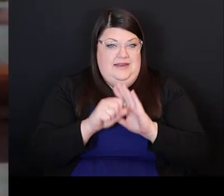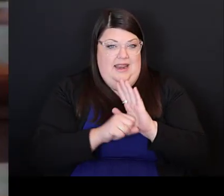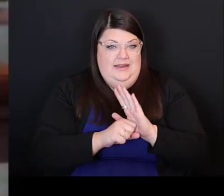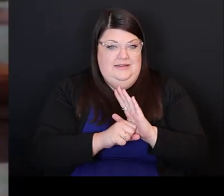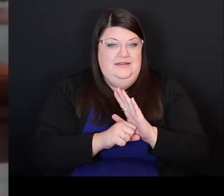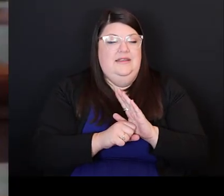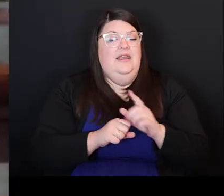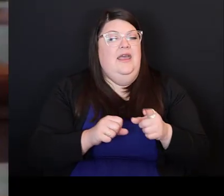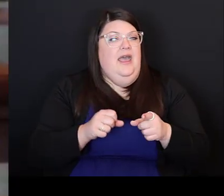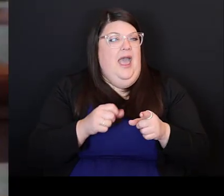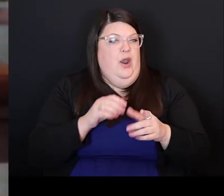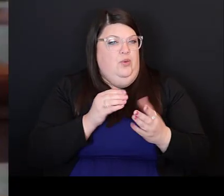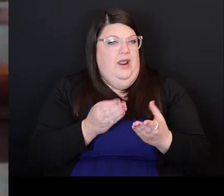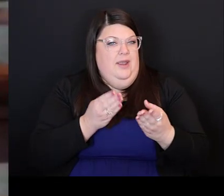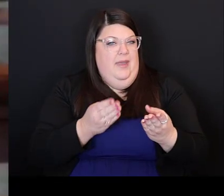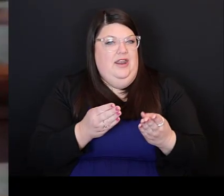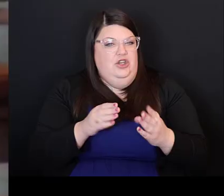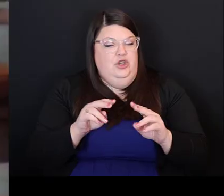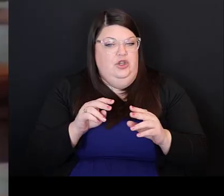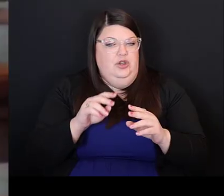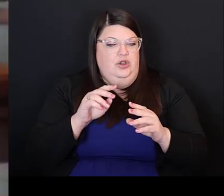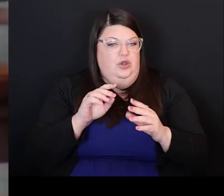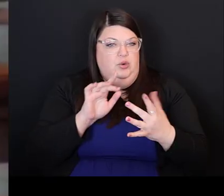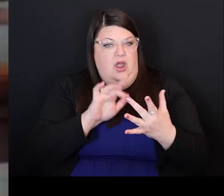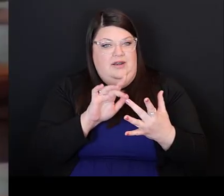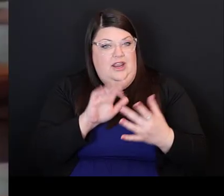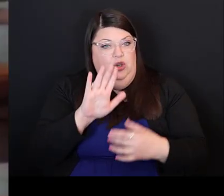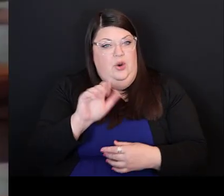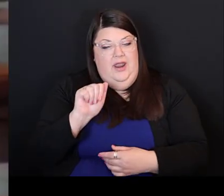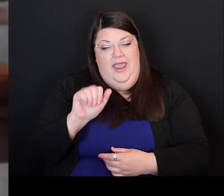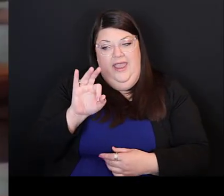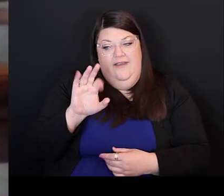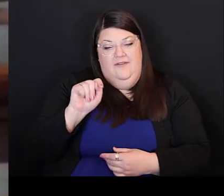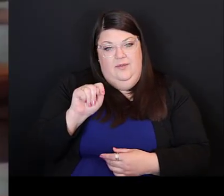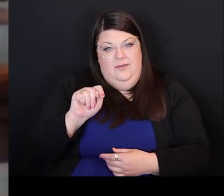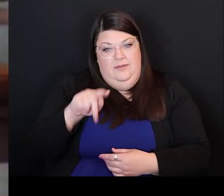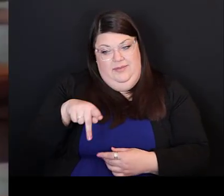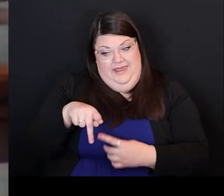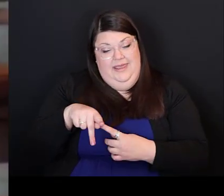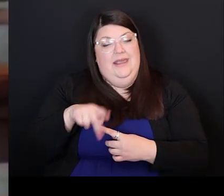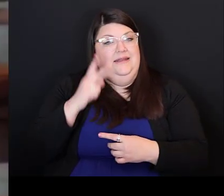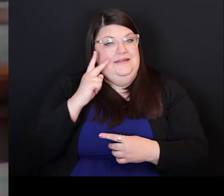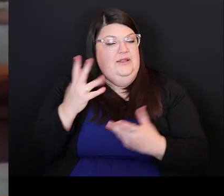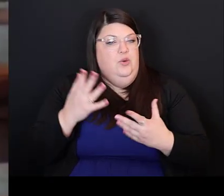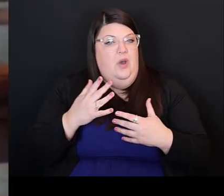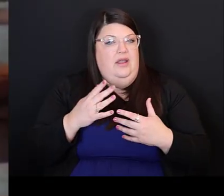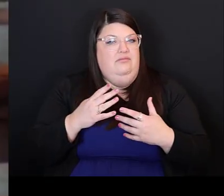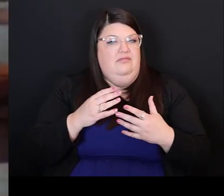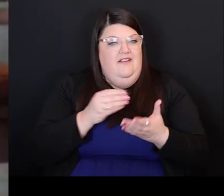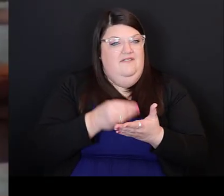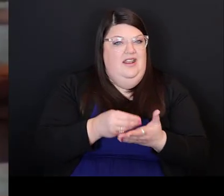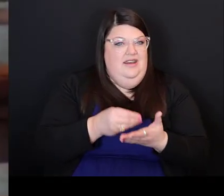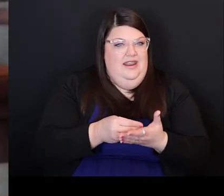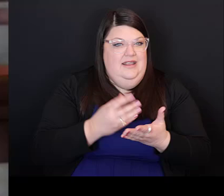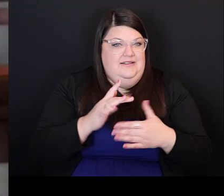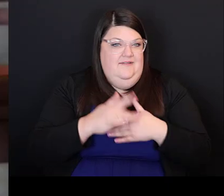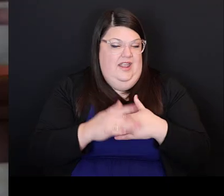so I recommend that you reach out to your AFP and see what funding they have available for you for the purchase of smart home technology.